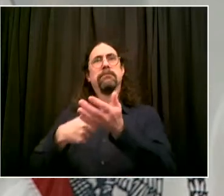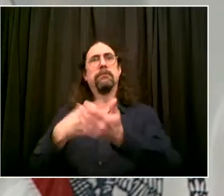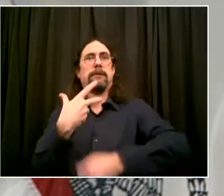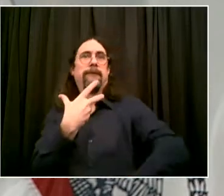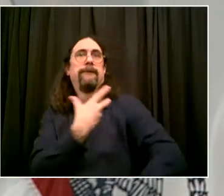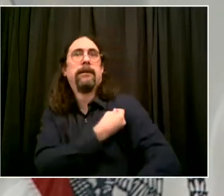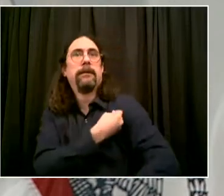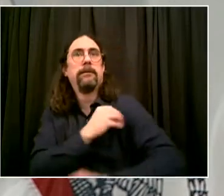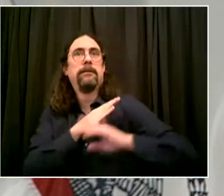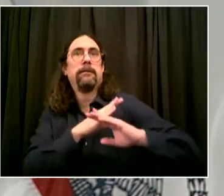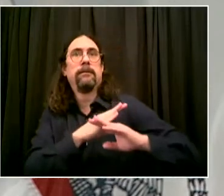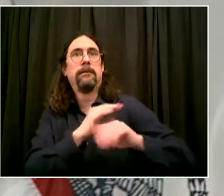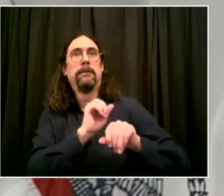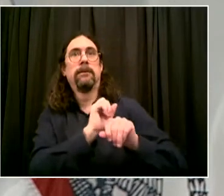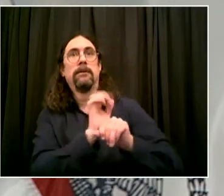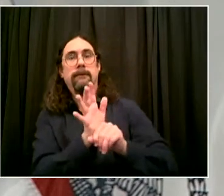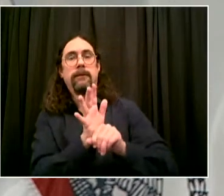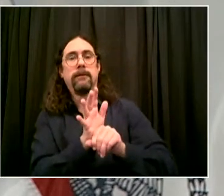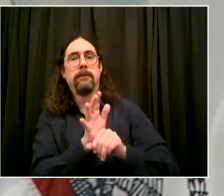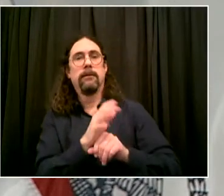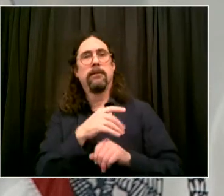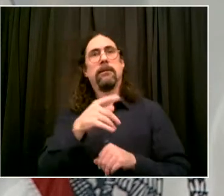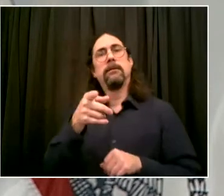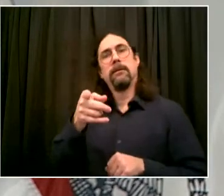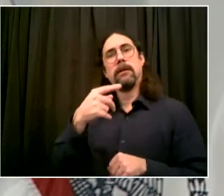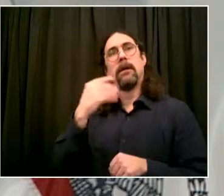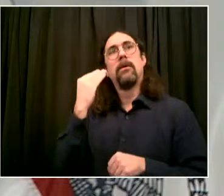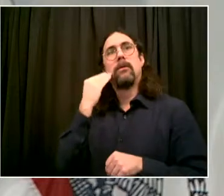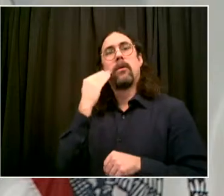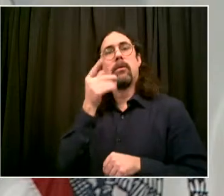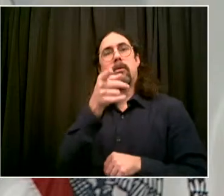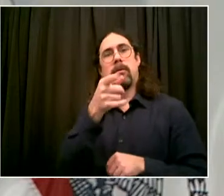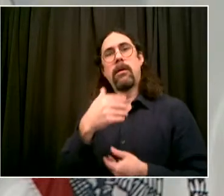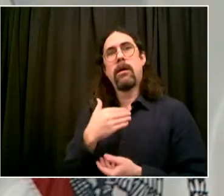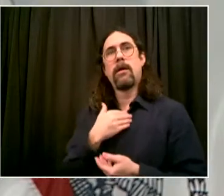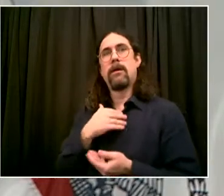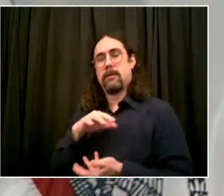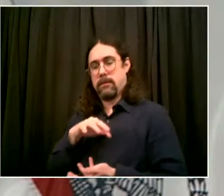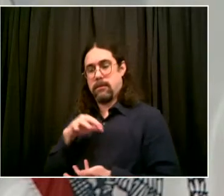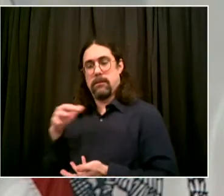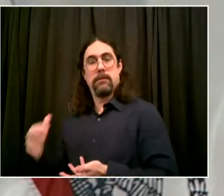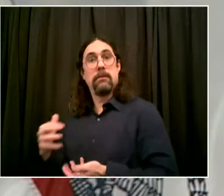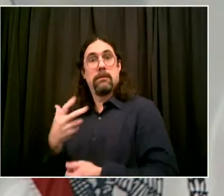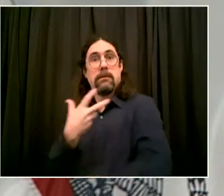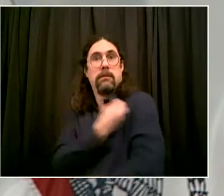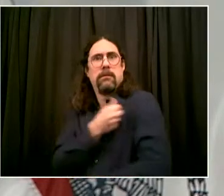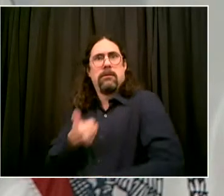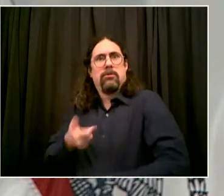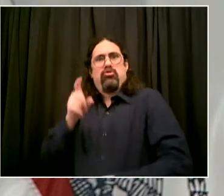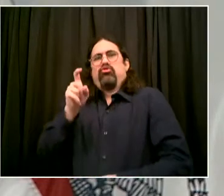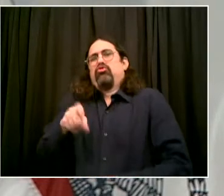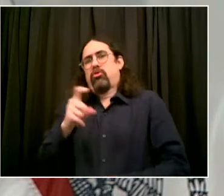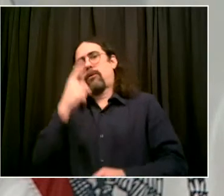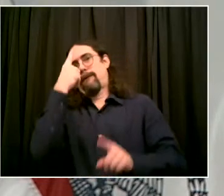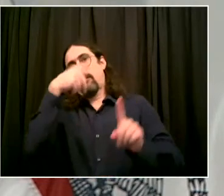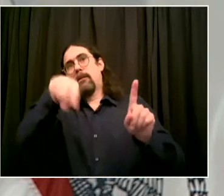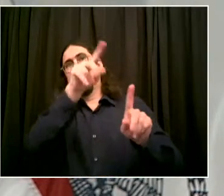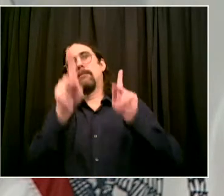SECOND DODO ISES YOU HAVE IF THEY SEND THEM OUT RIGHT NOW WHAT